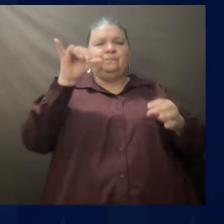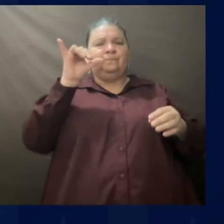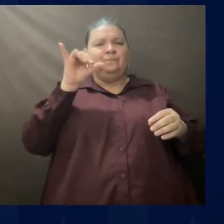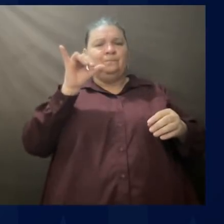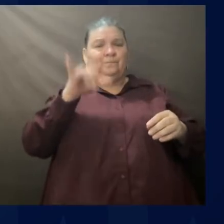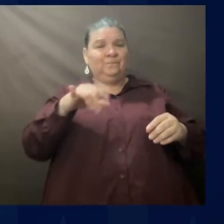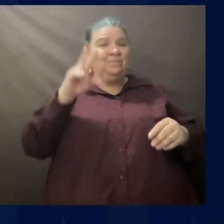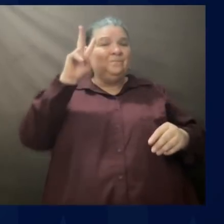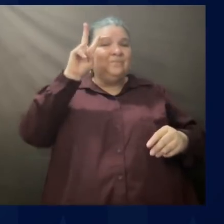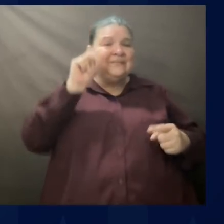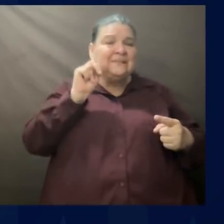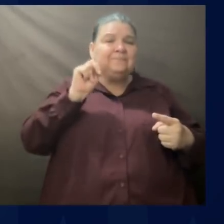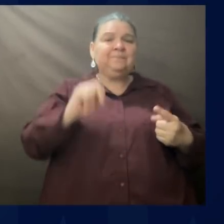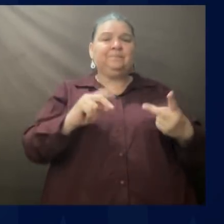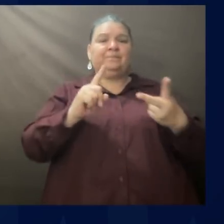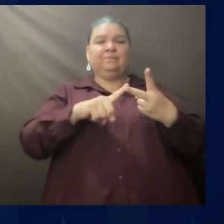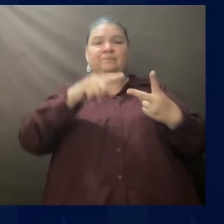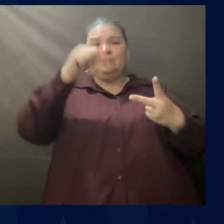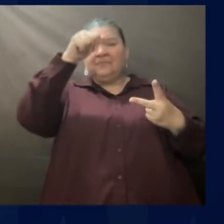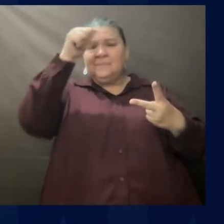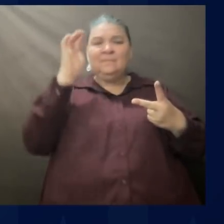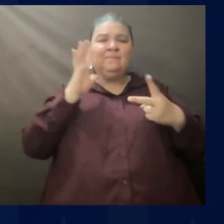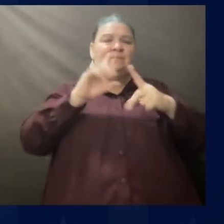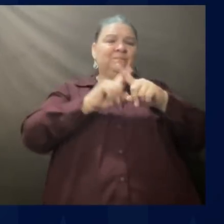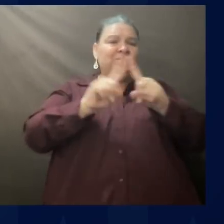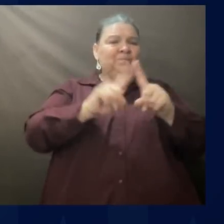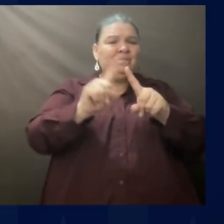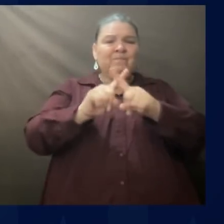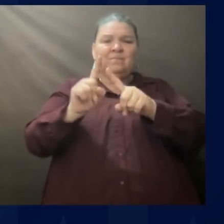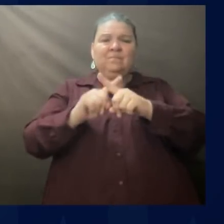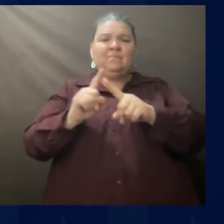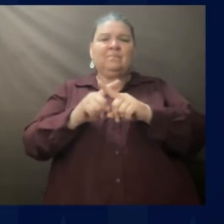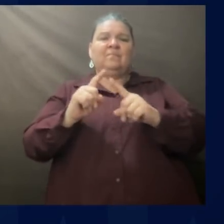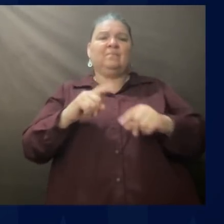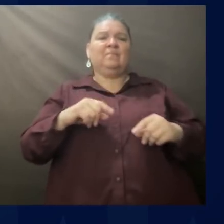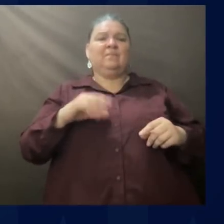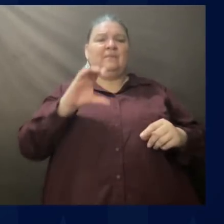and so many other places around the world -- so many of whom never returned home,